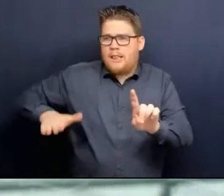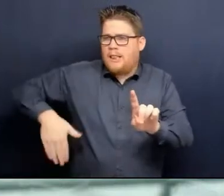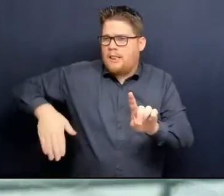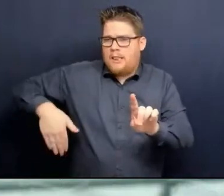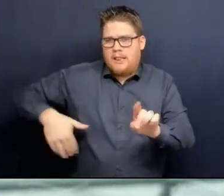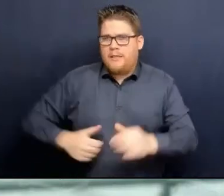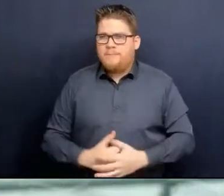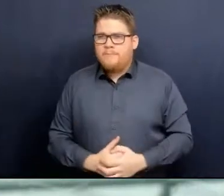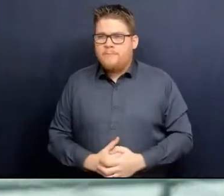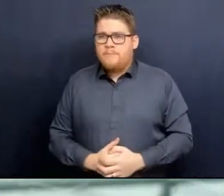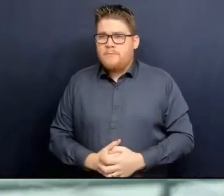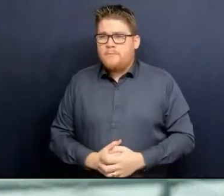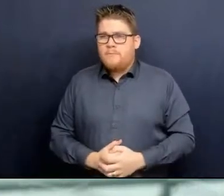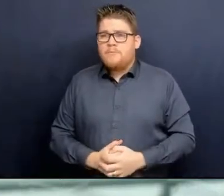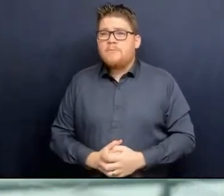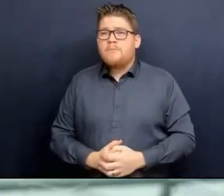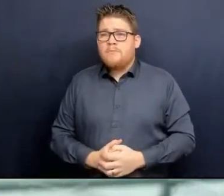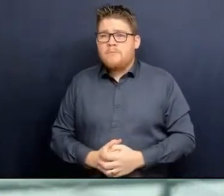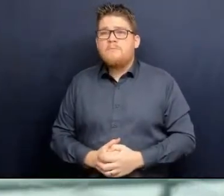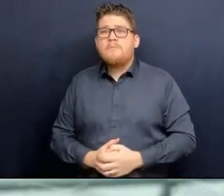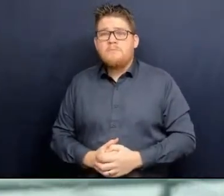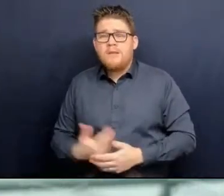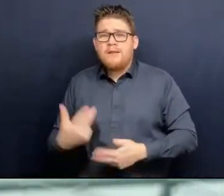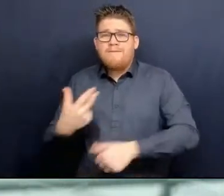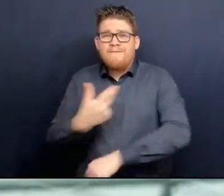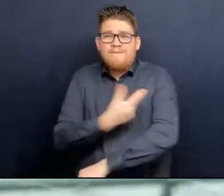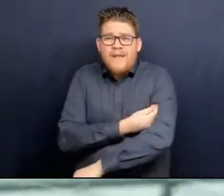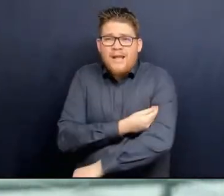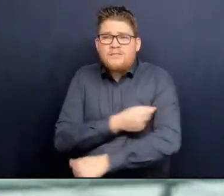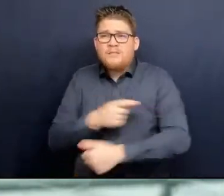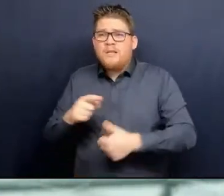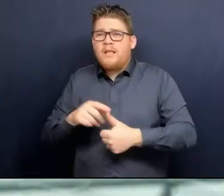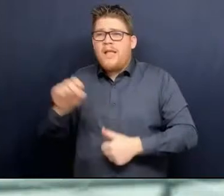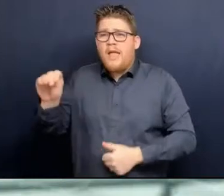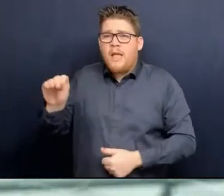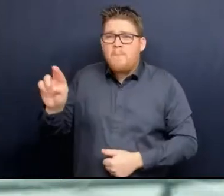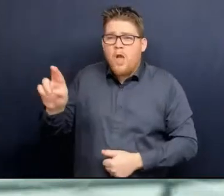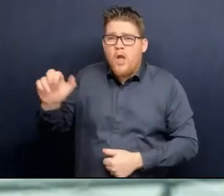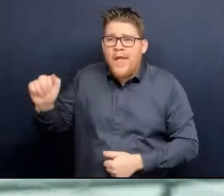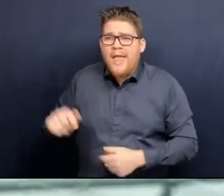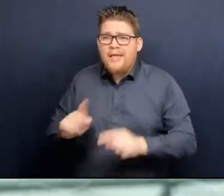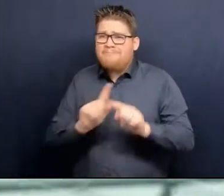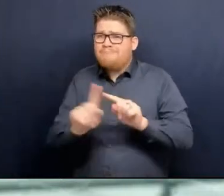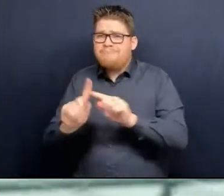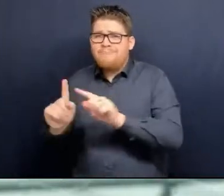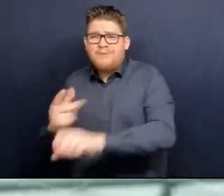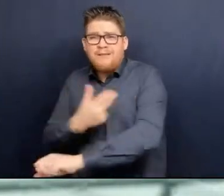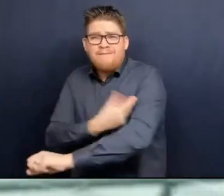is safe to mix and match. So if you've had an M R in a vaccine